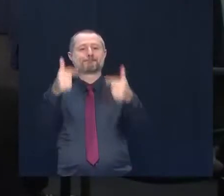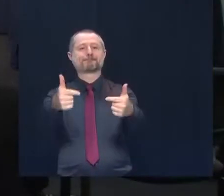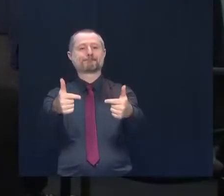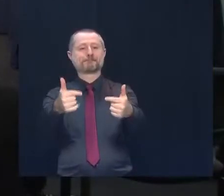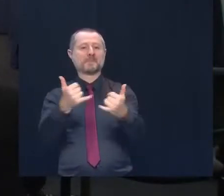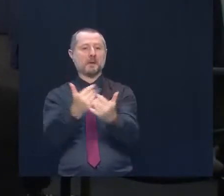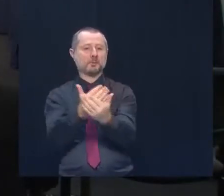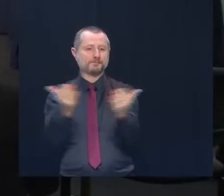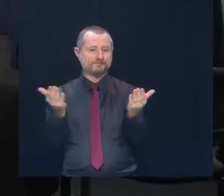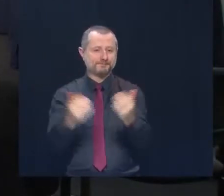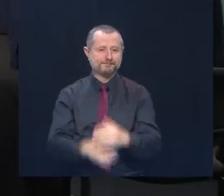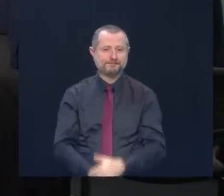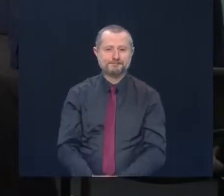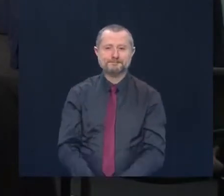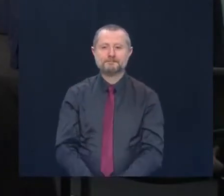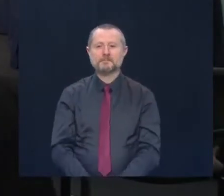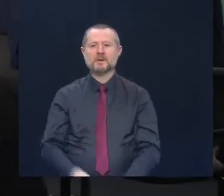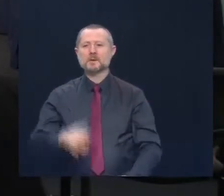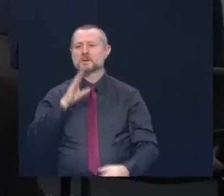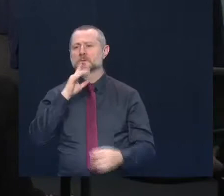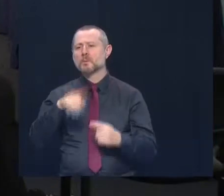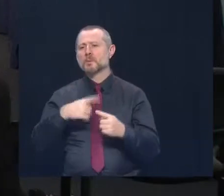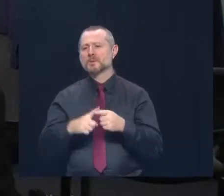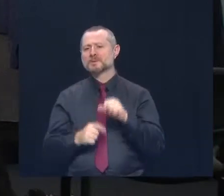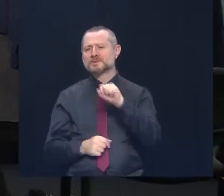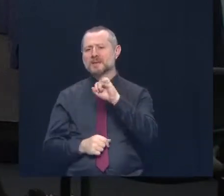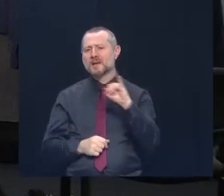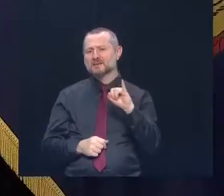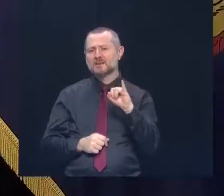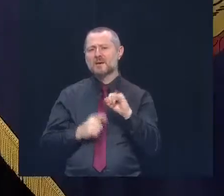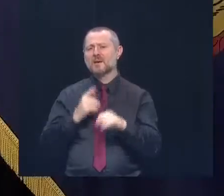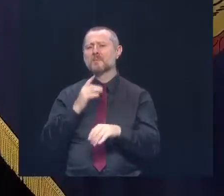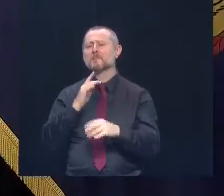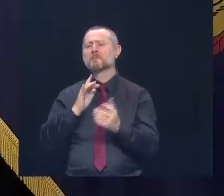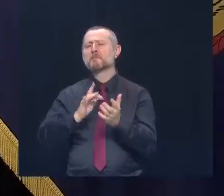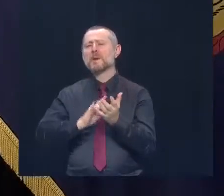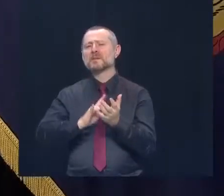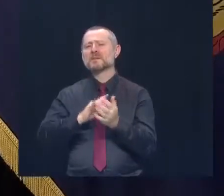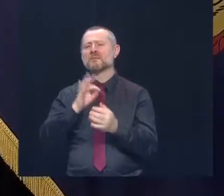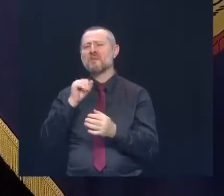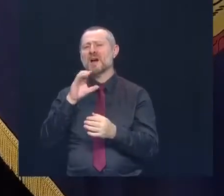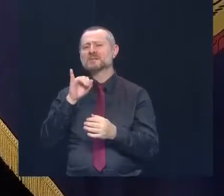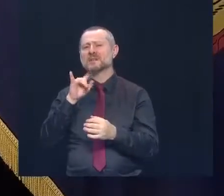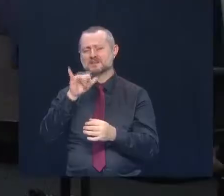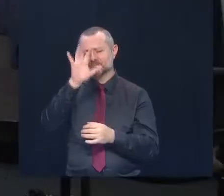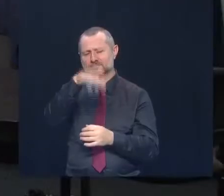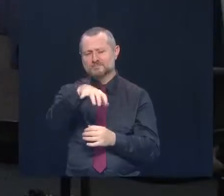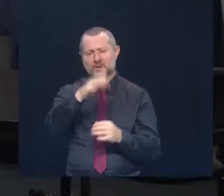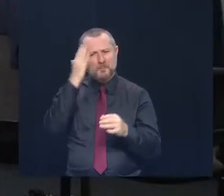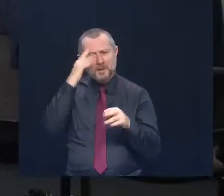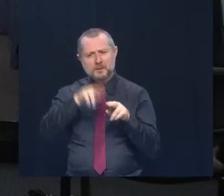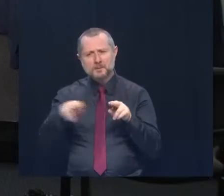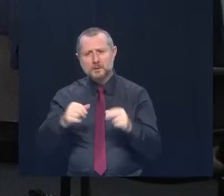NEW YORK CITY. BUT I REMEMBER THIS ONE. QUESTIONS? THE FACILITY ON STATEN